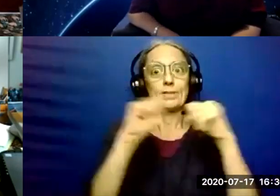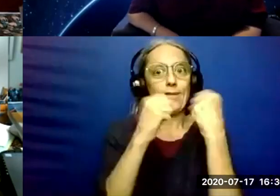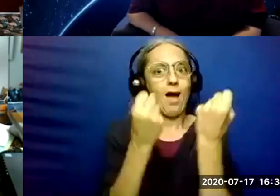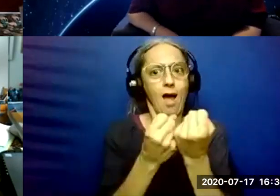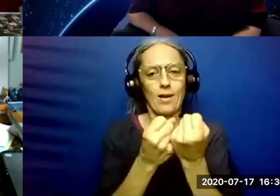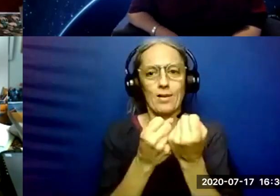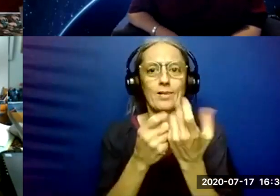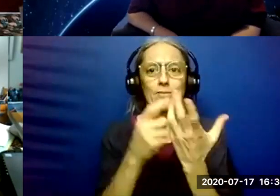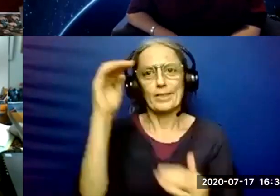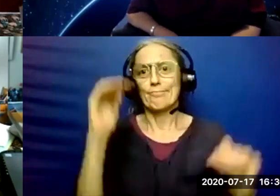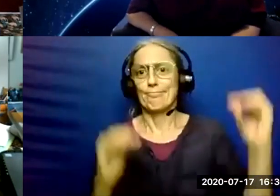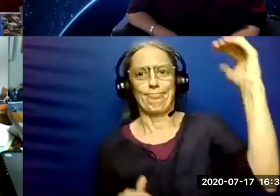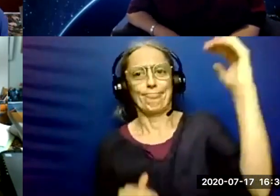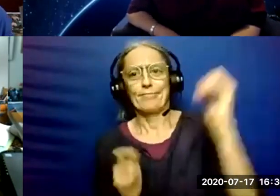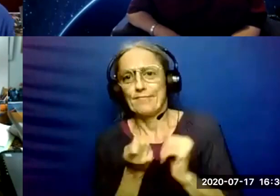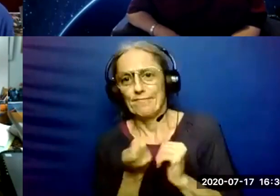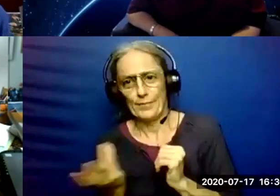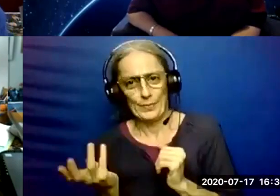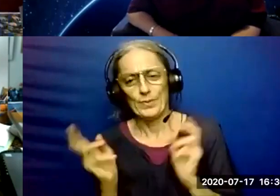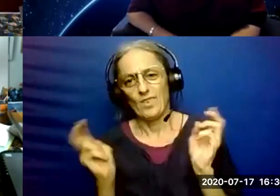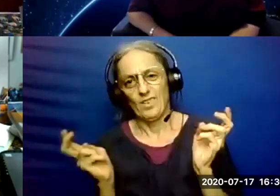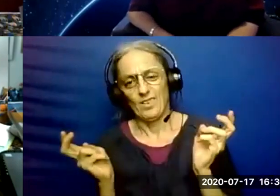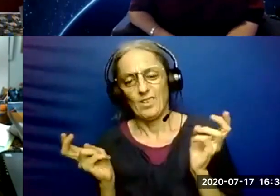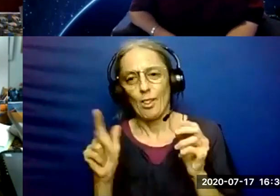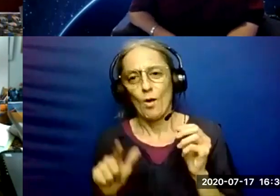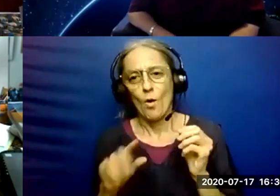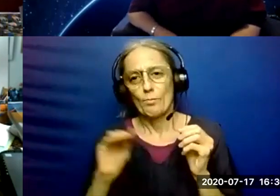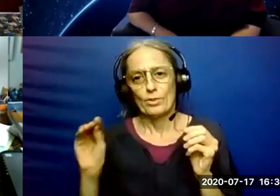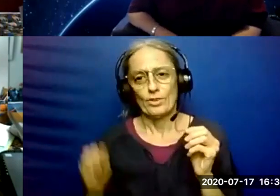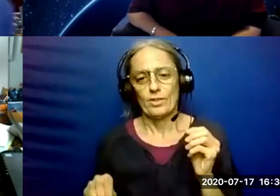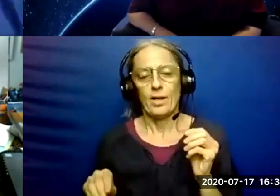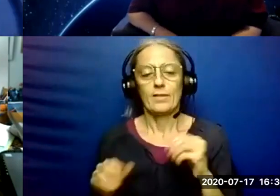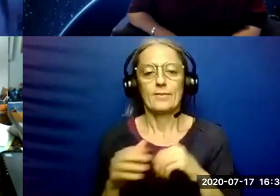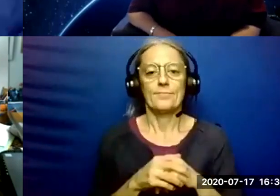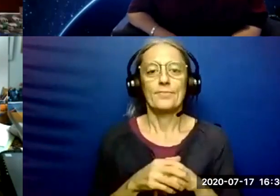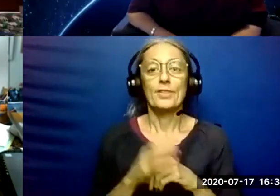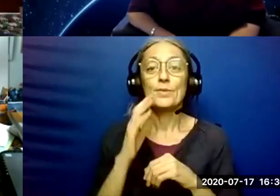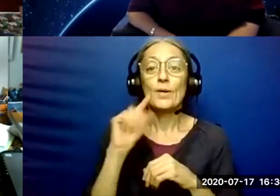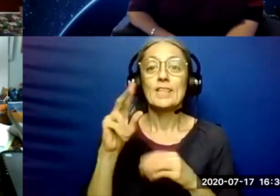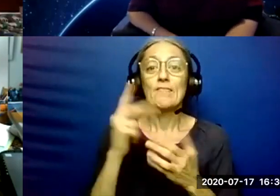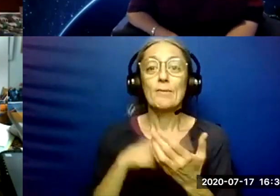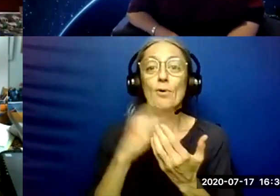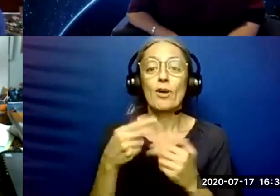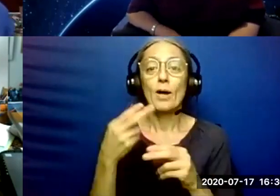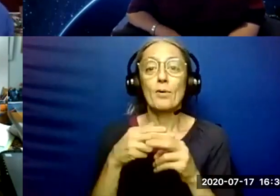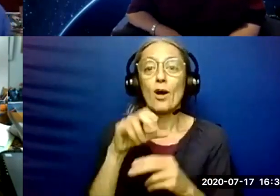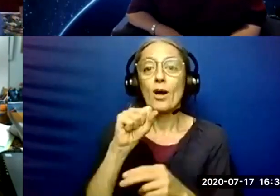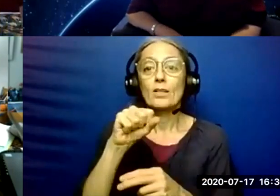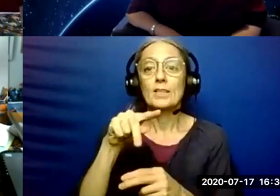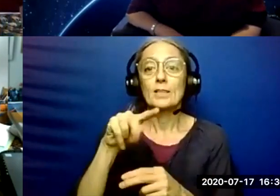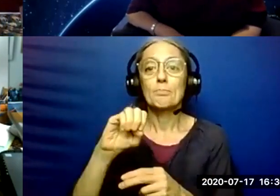So, like the television program Speechless, I think it was an important program